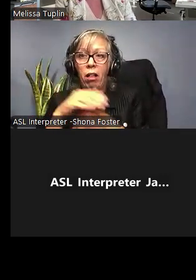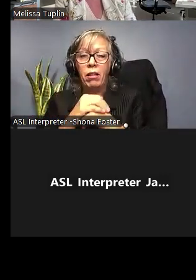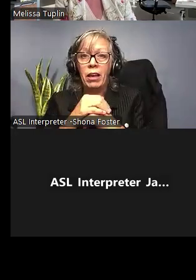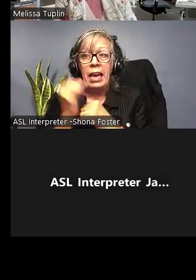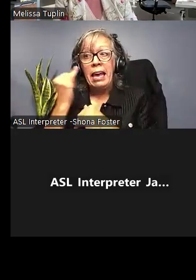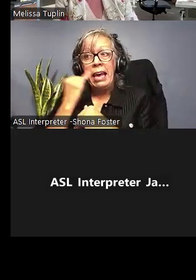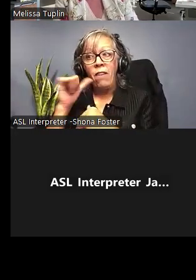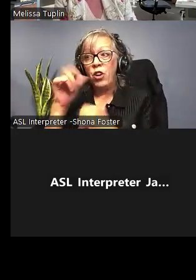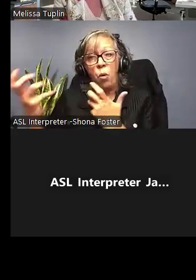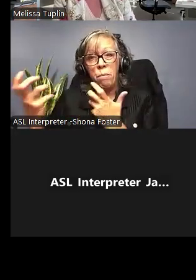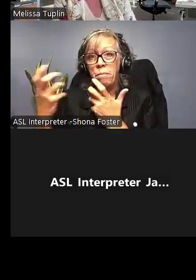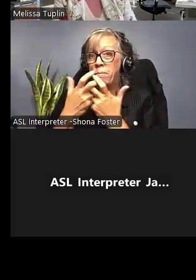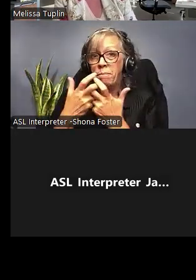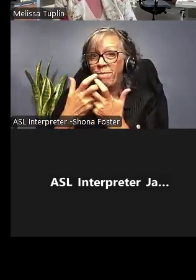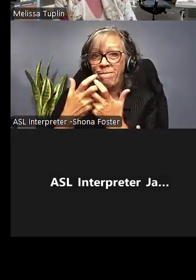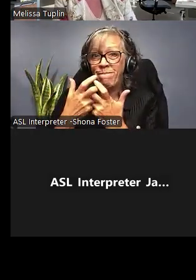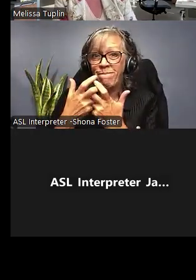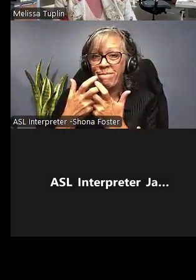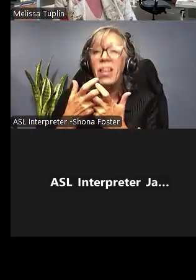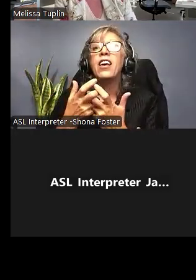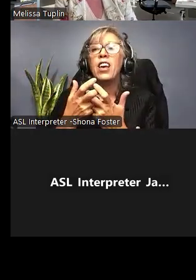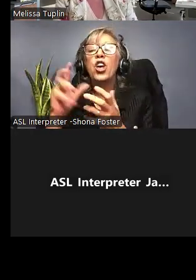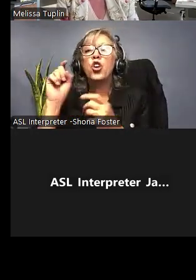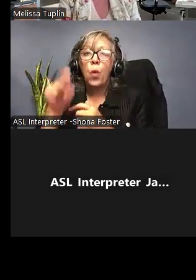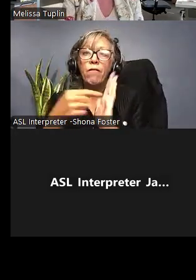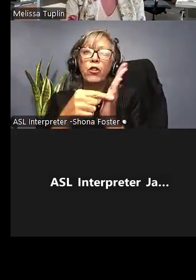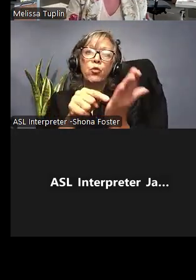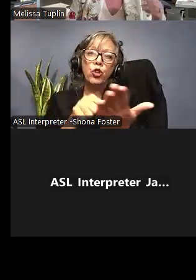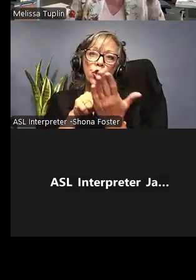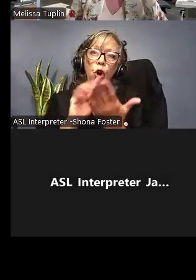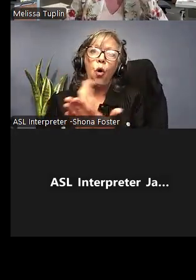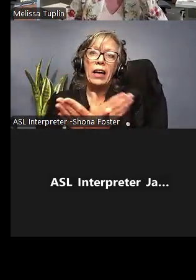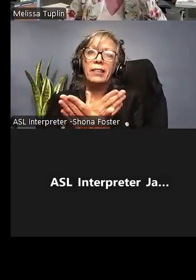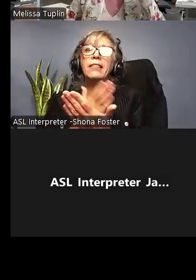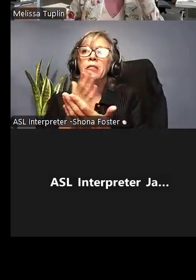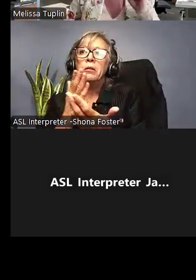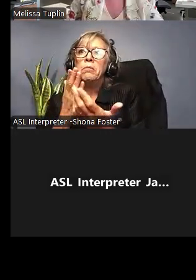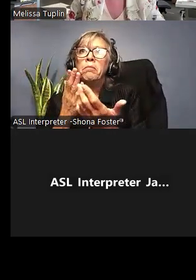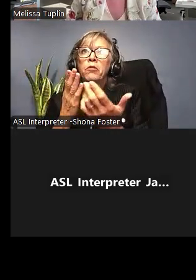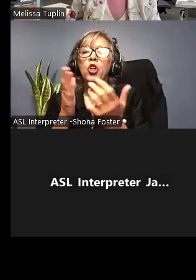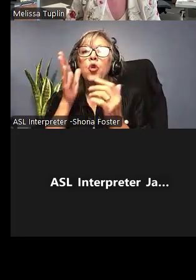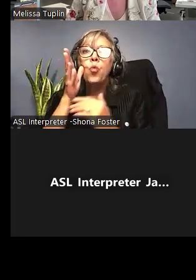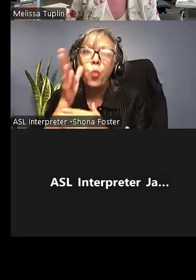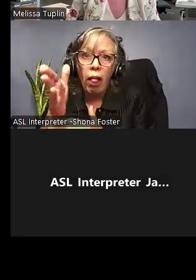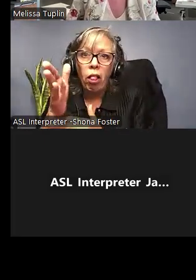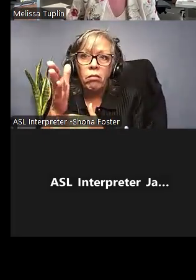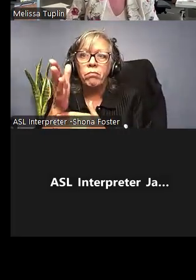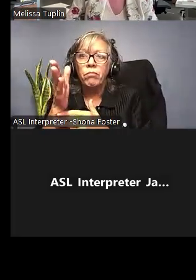requirement, you must be able to demonstrate a clear pathway to being able to do so. Our